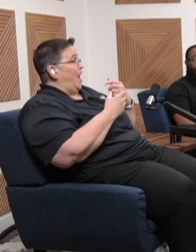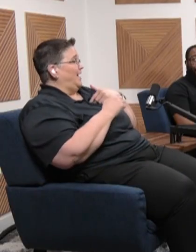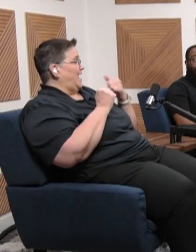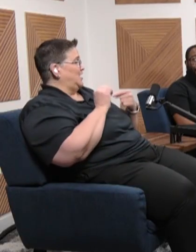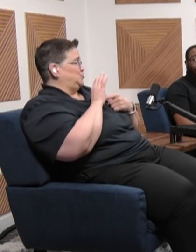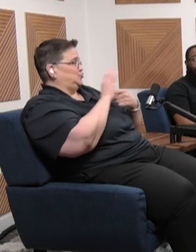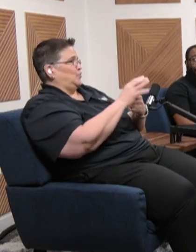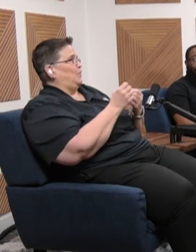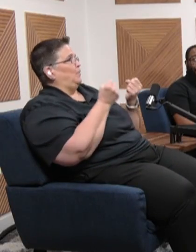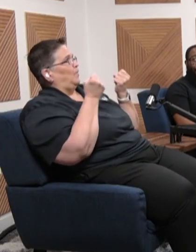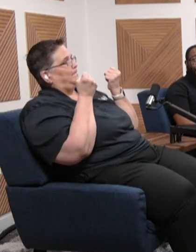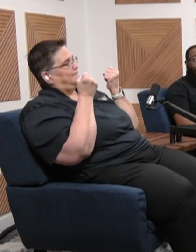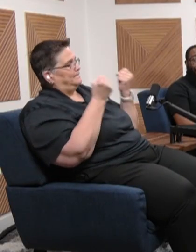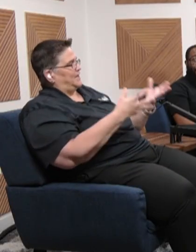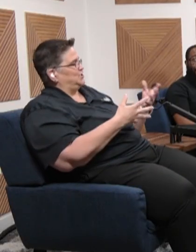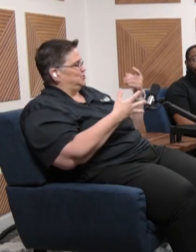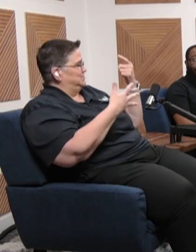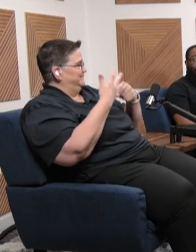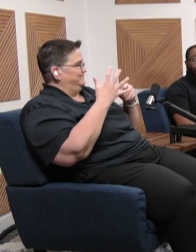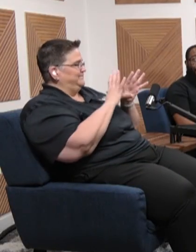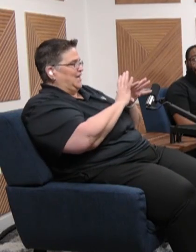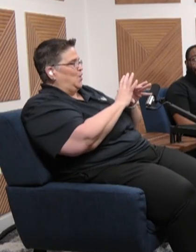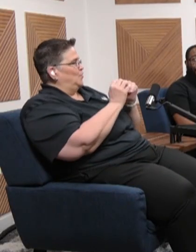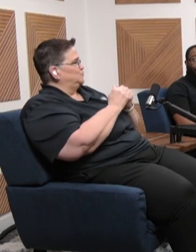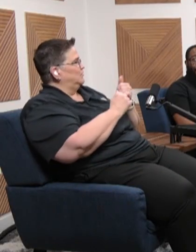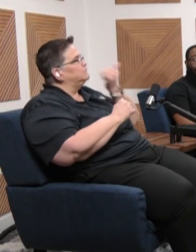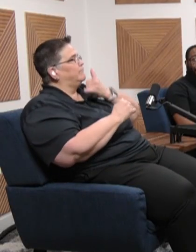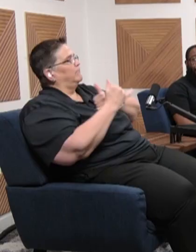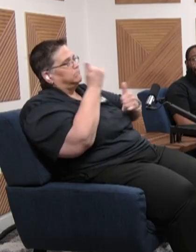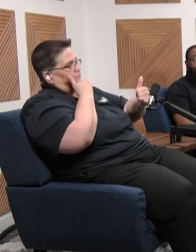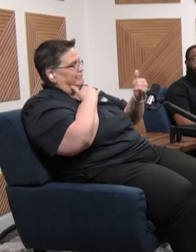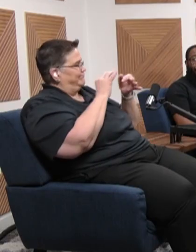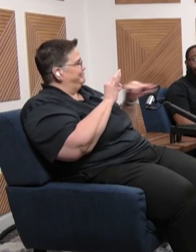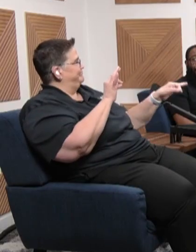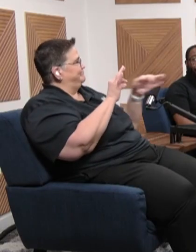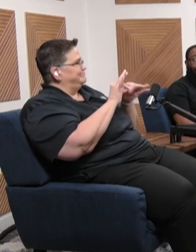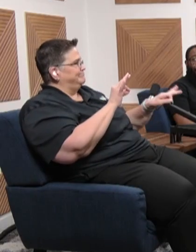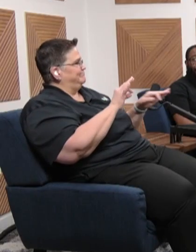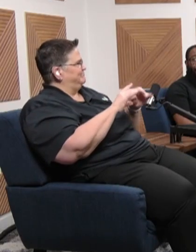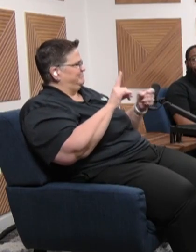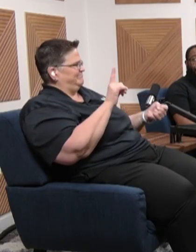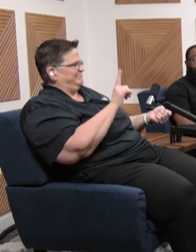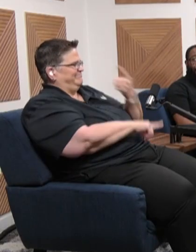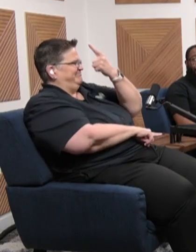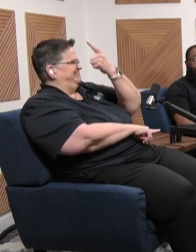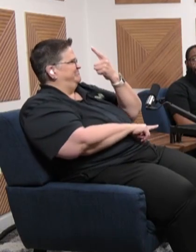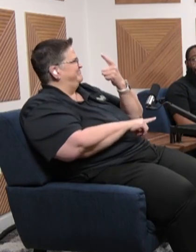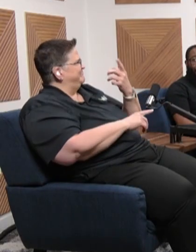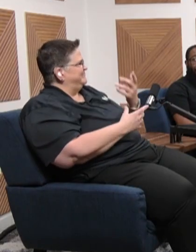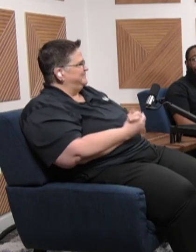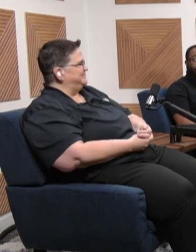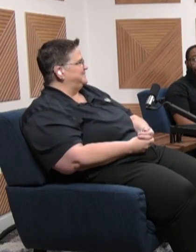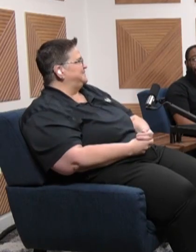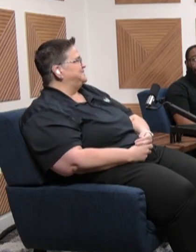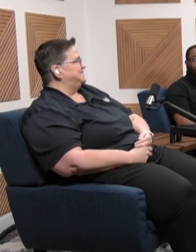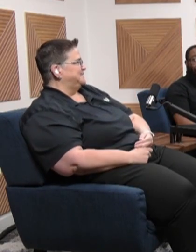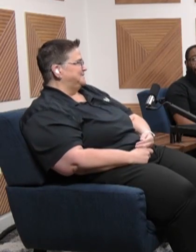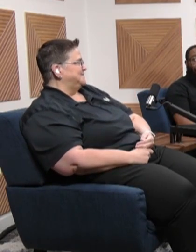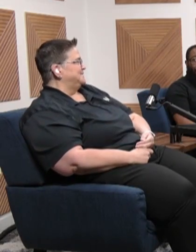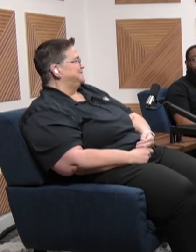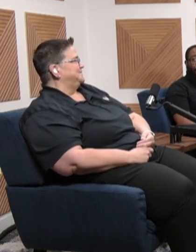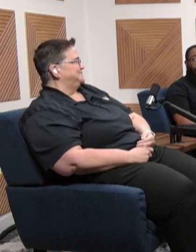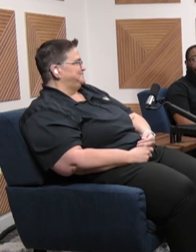If you want, I can show you so, so many different videos and examples of awful captioning where something was in there that was completely inaccurate.